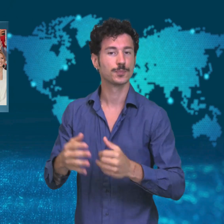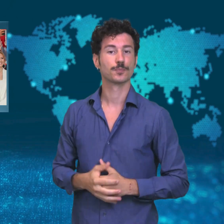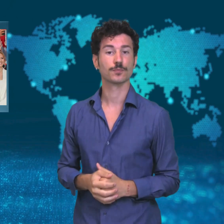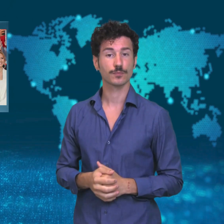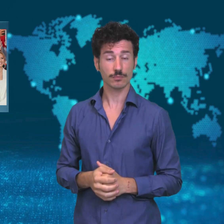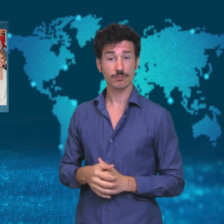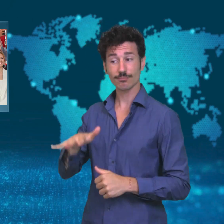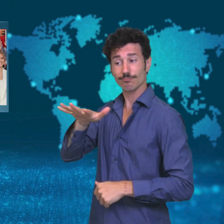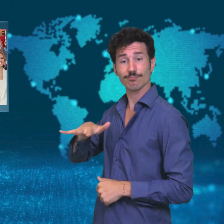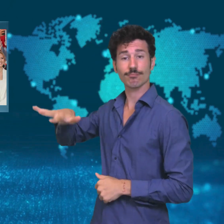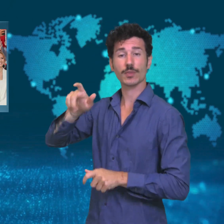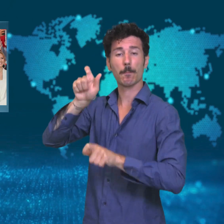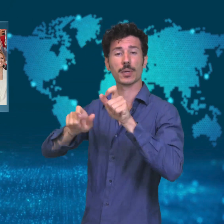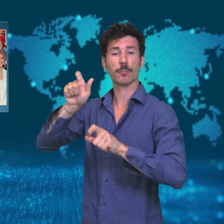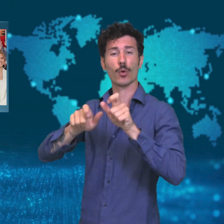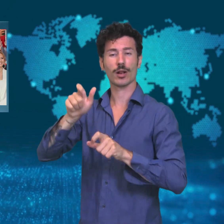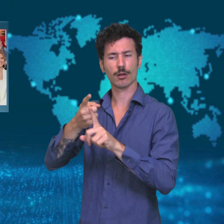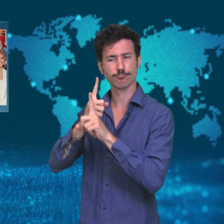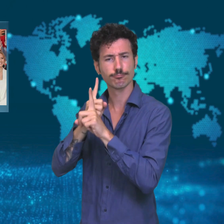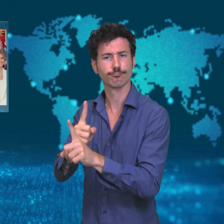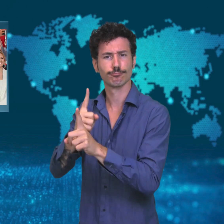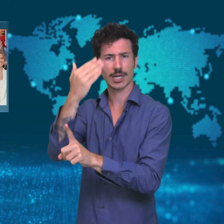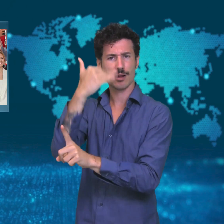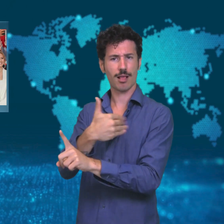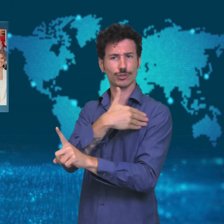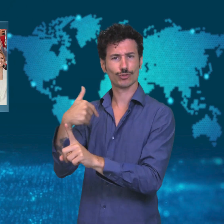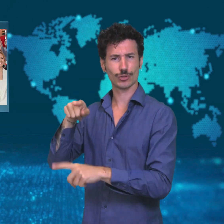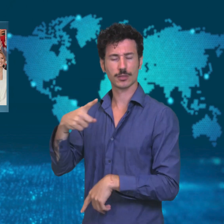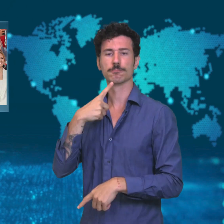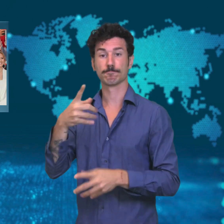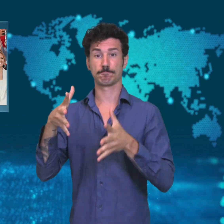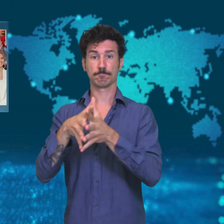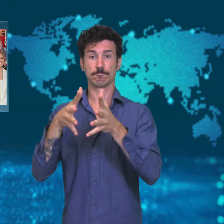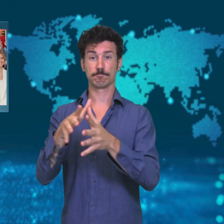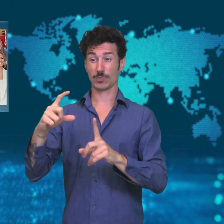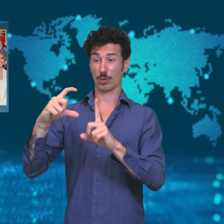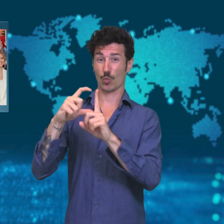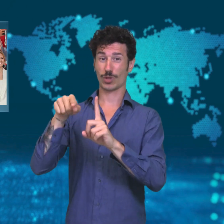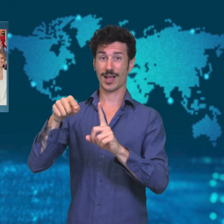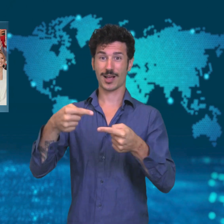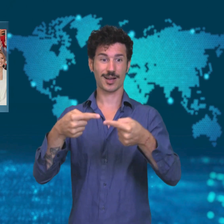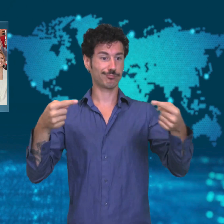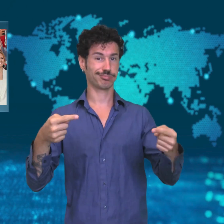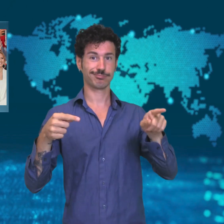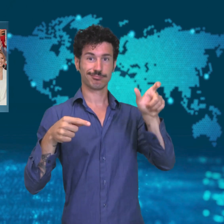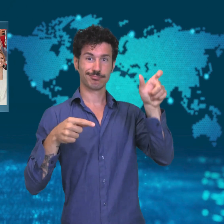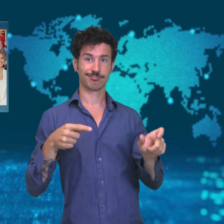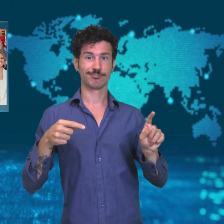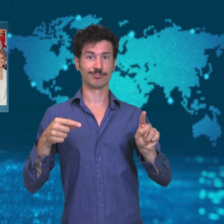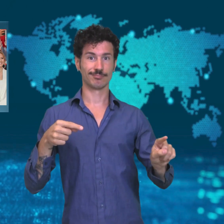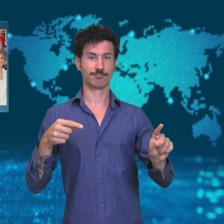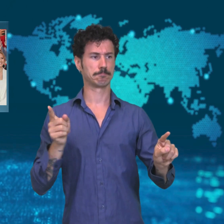Religious conservatives say that Duda’s opponent is a